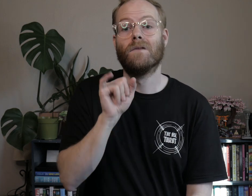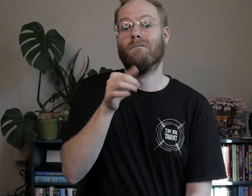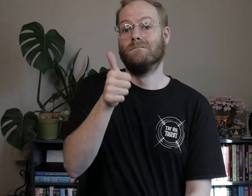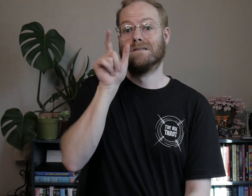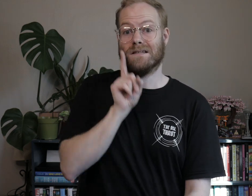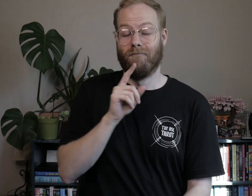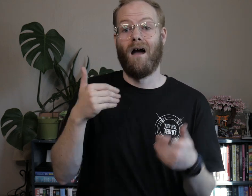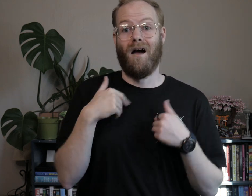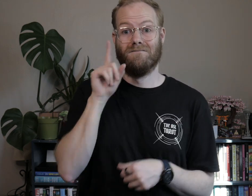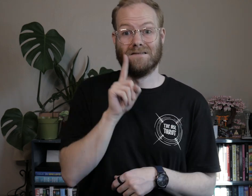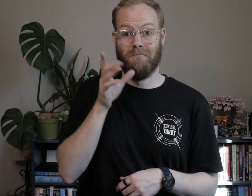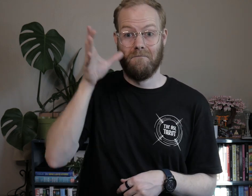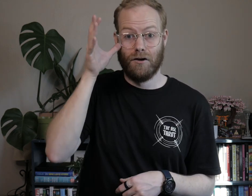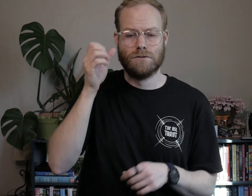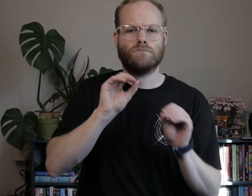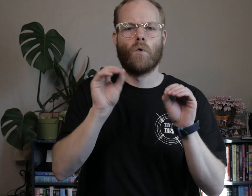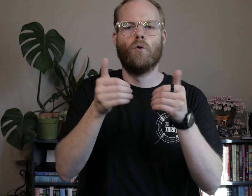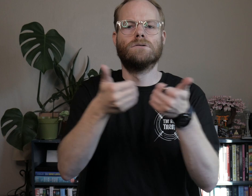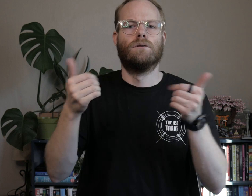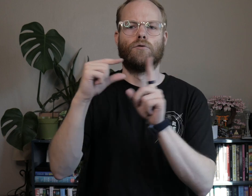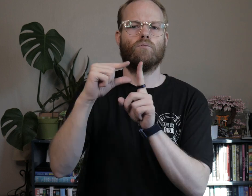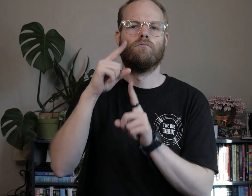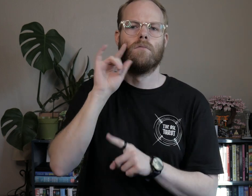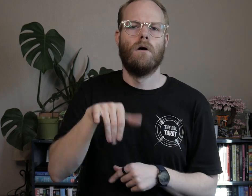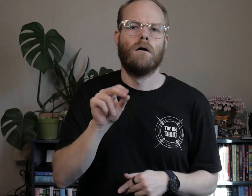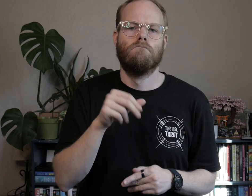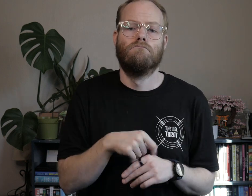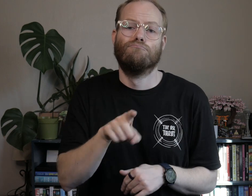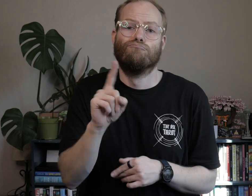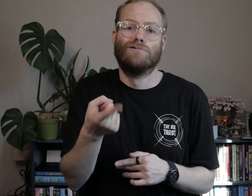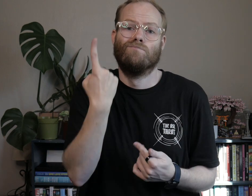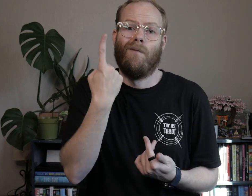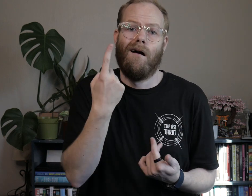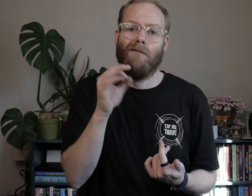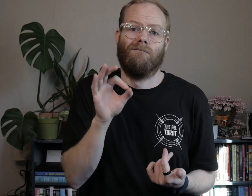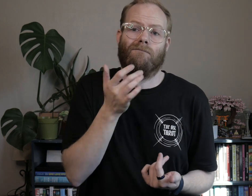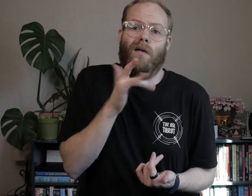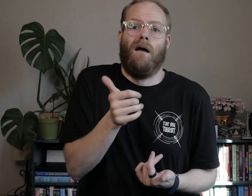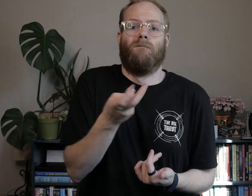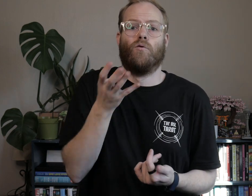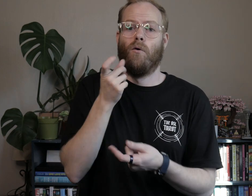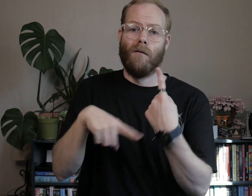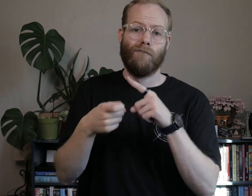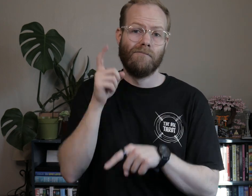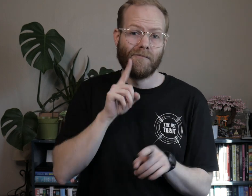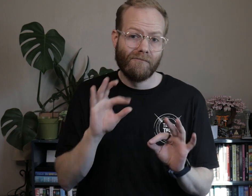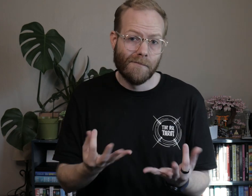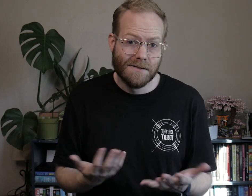If you’re deaf and you have deaf parents, there’s no separate signifier for that. You’re simply one of the lucky few who come from deaf families.